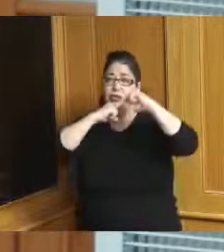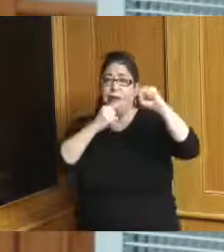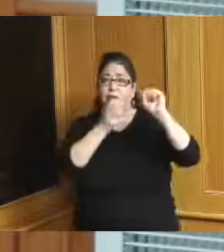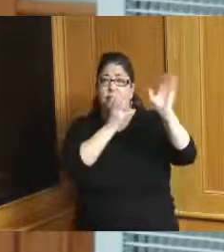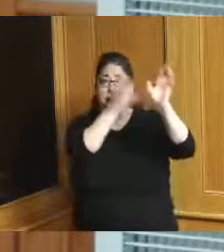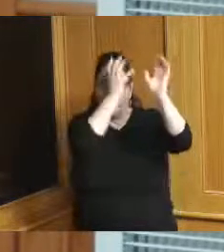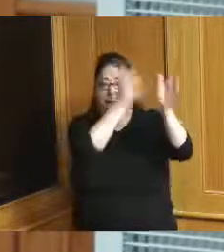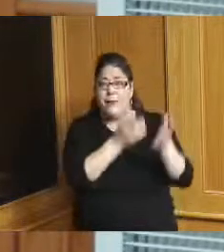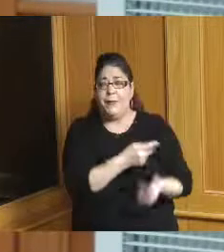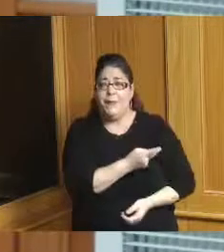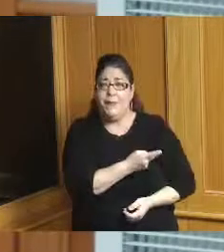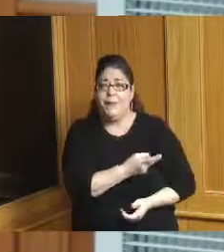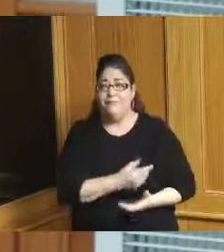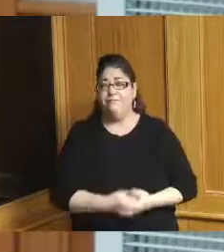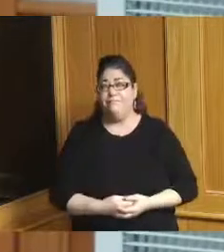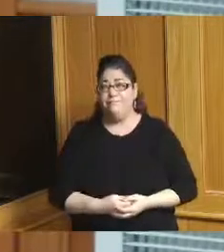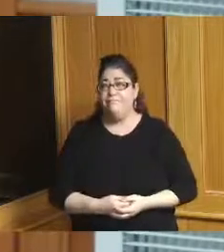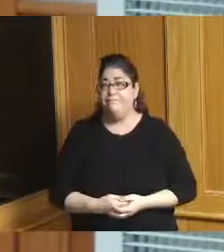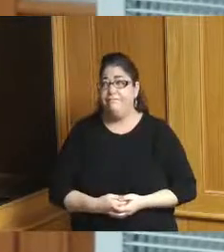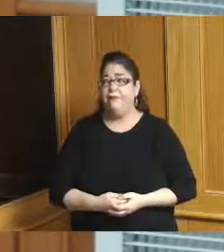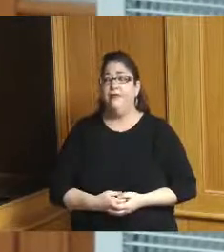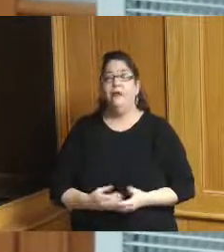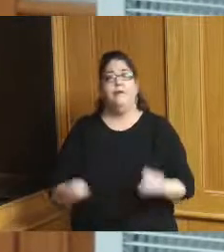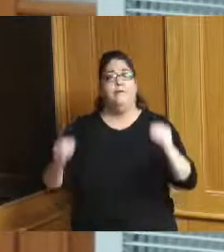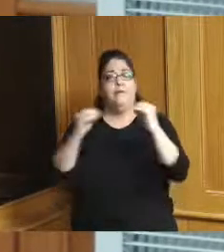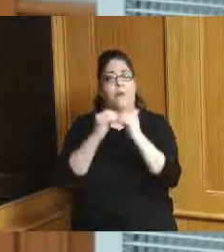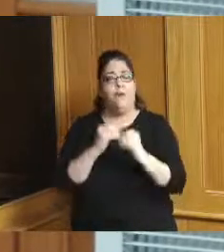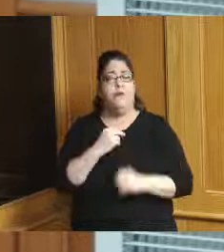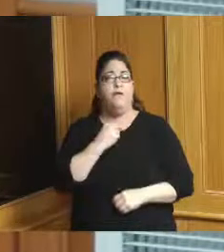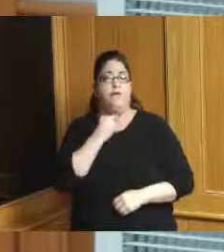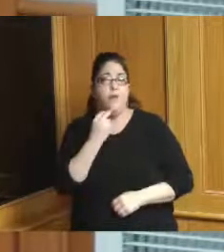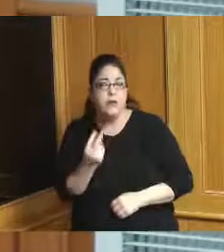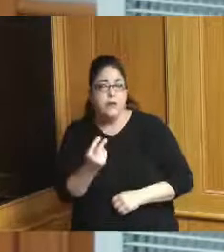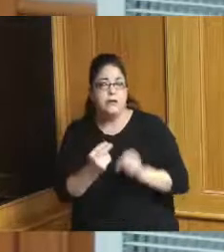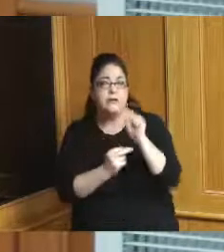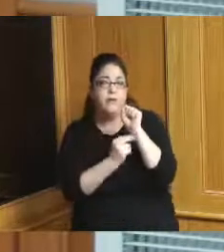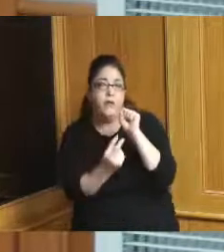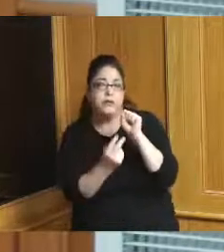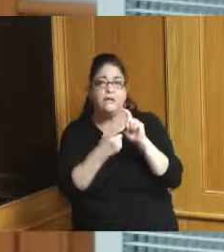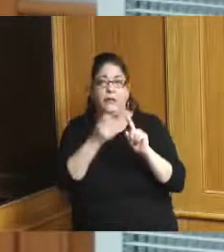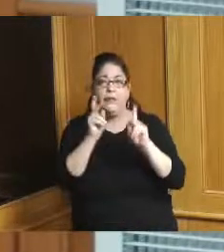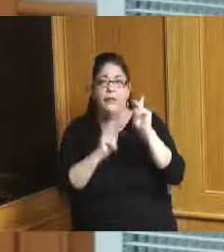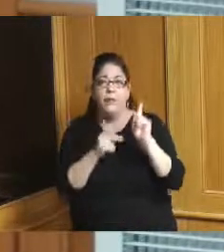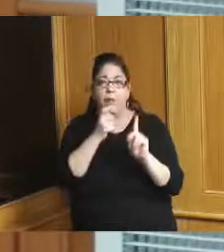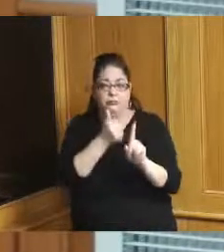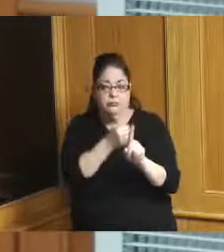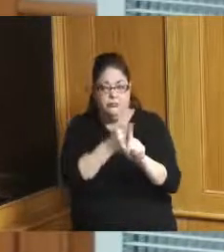we are moving more towards having more voices from the people who have decided to get the vaccine but